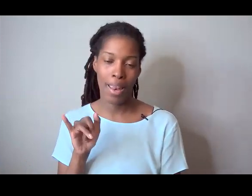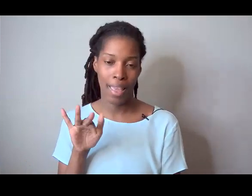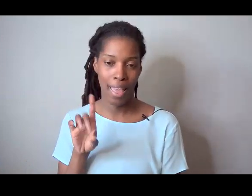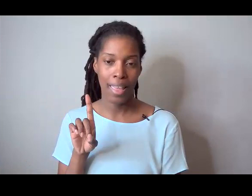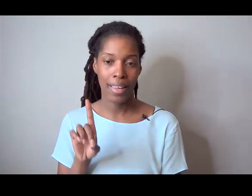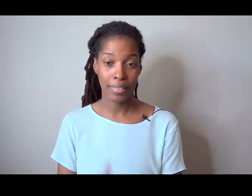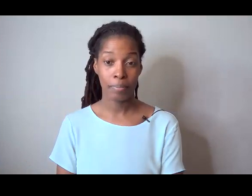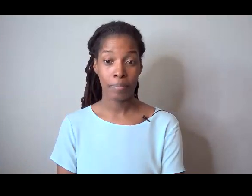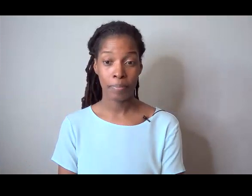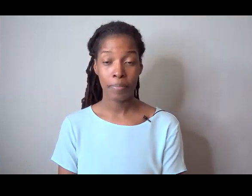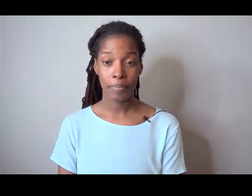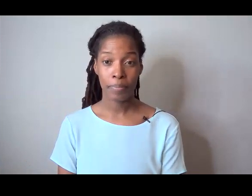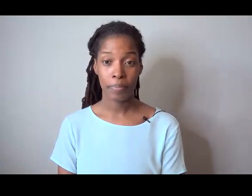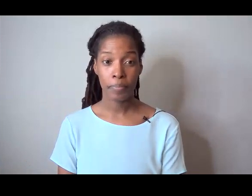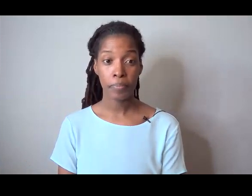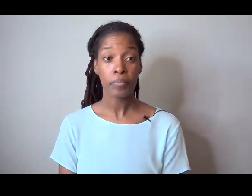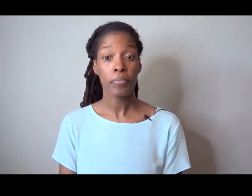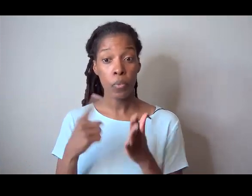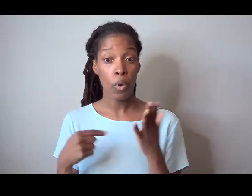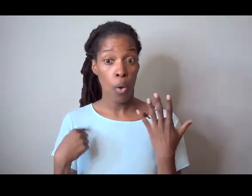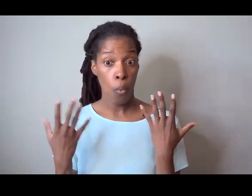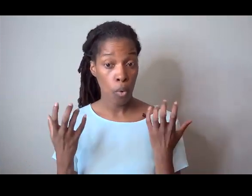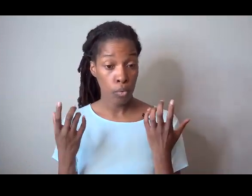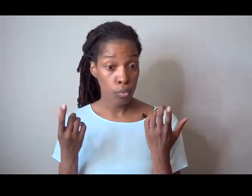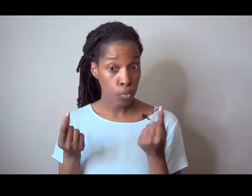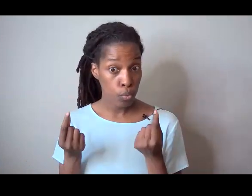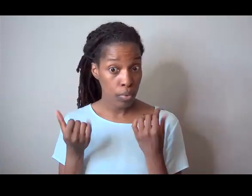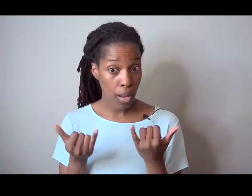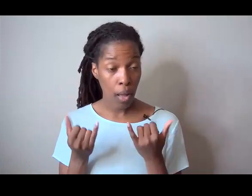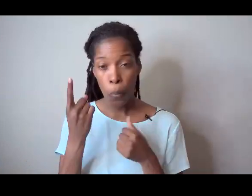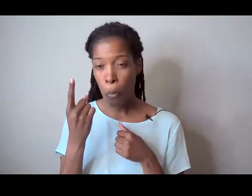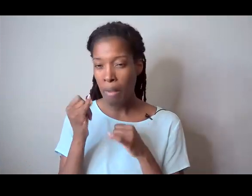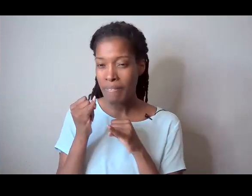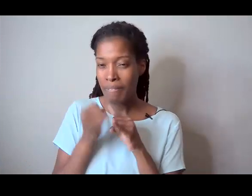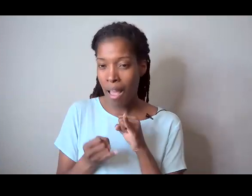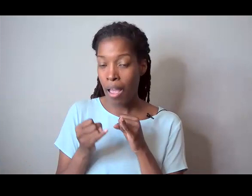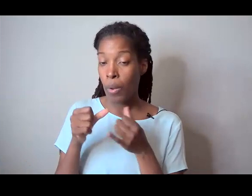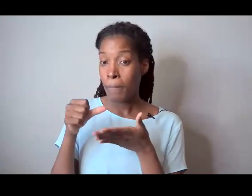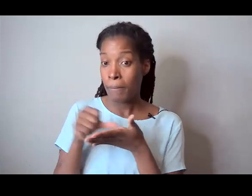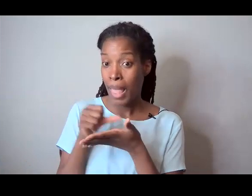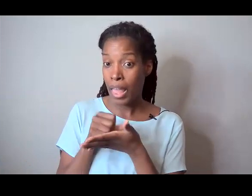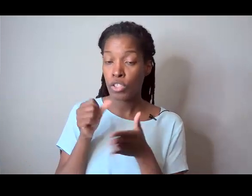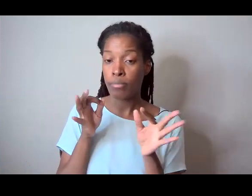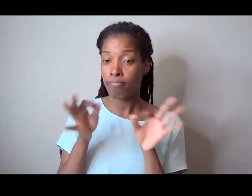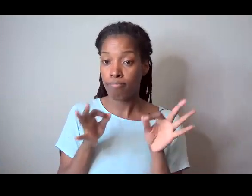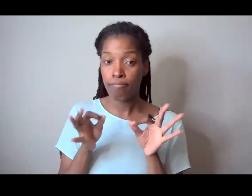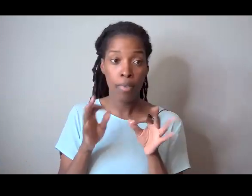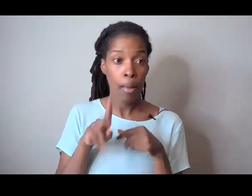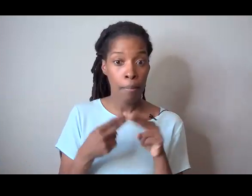What I'd like to do one just little final slide on sort of the what is SSI and Medicaid piece